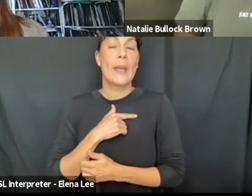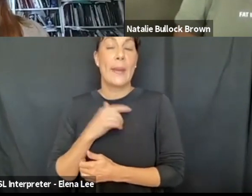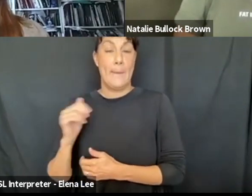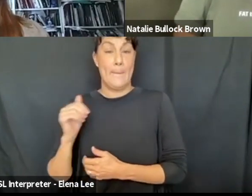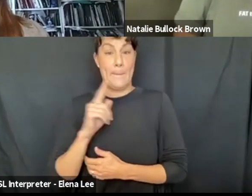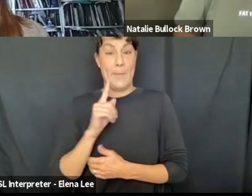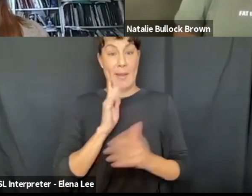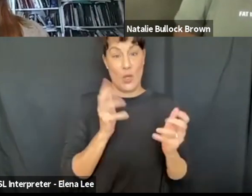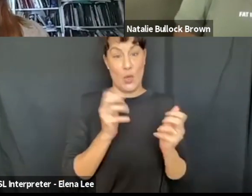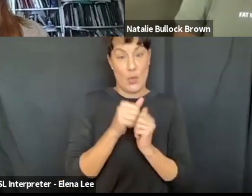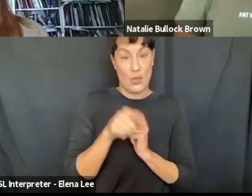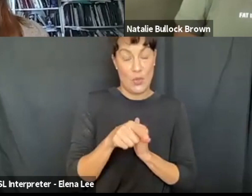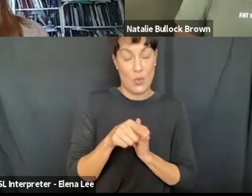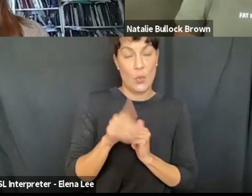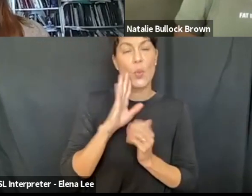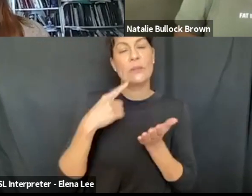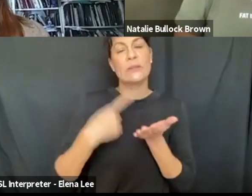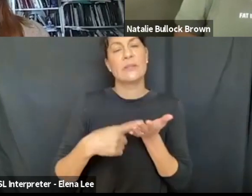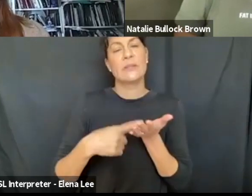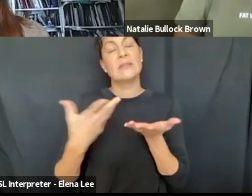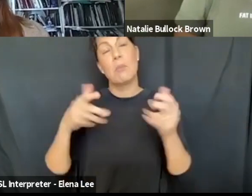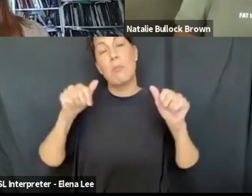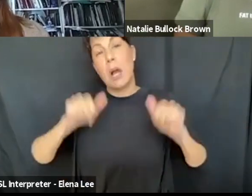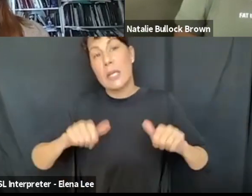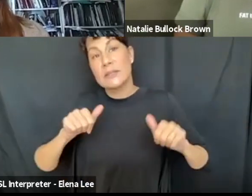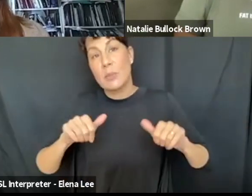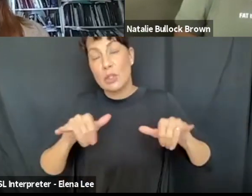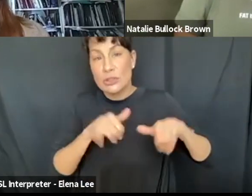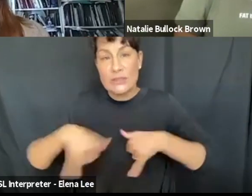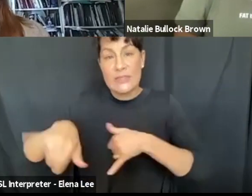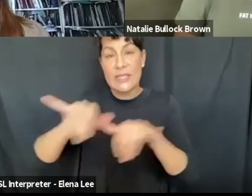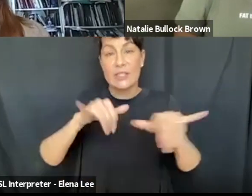what are some possible standards that could be embraced.